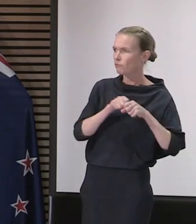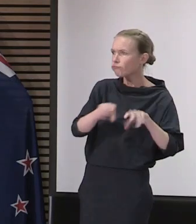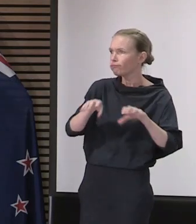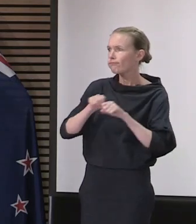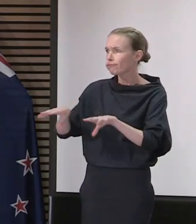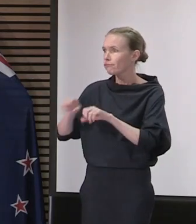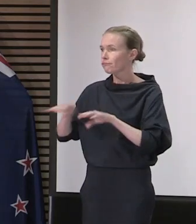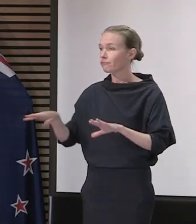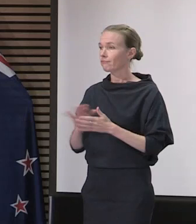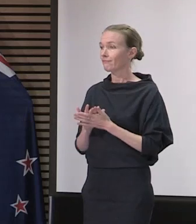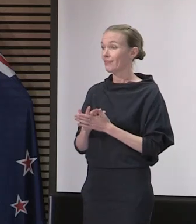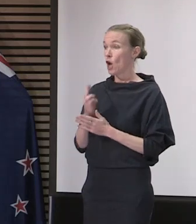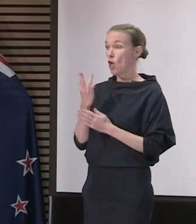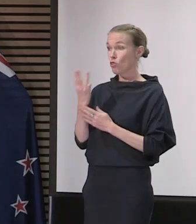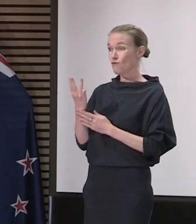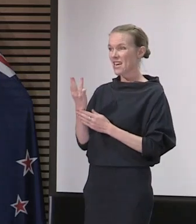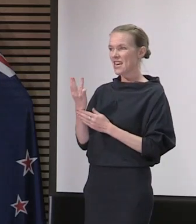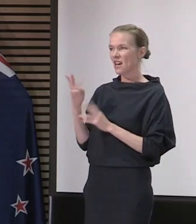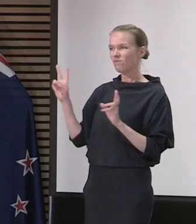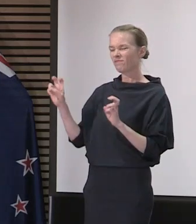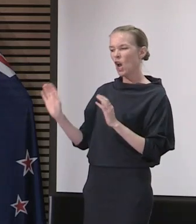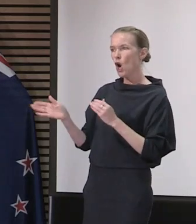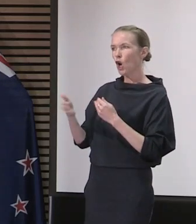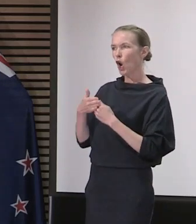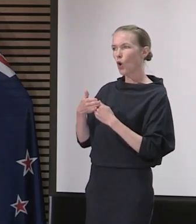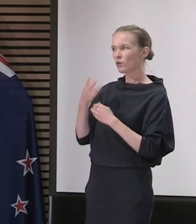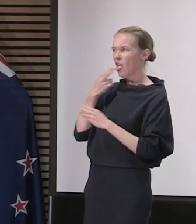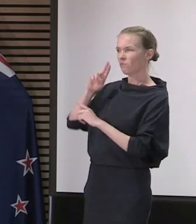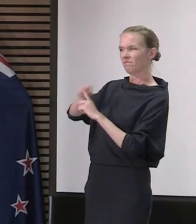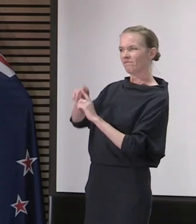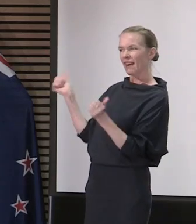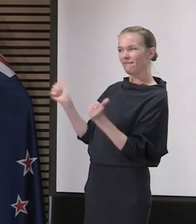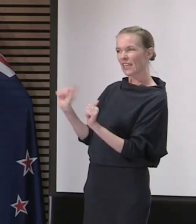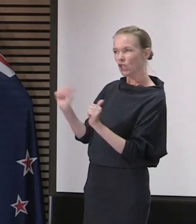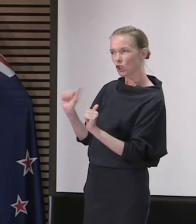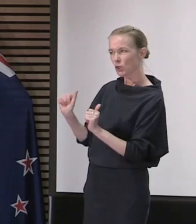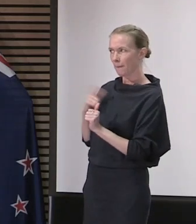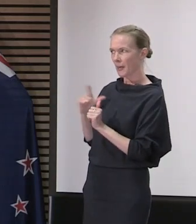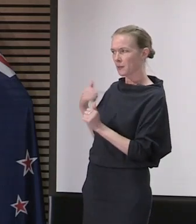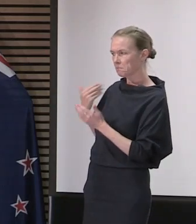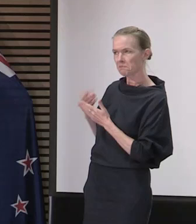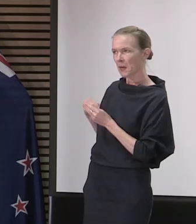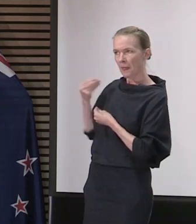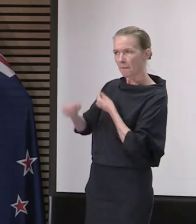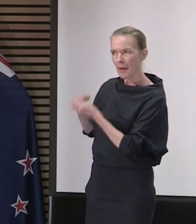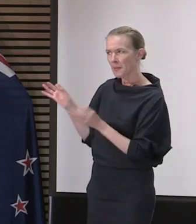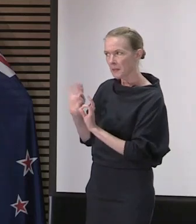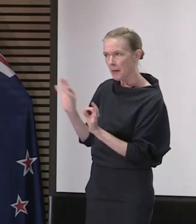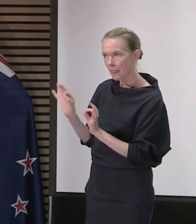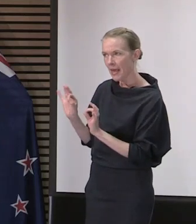of these are now considered closed as there is no longer transmission of the virus